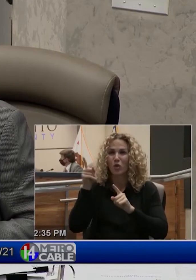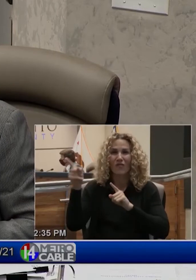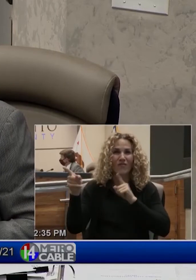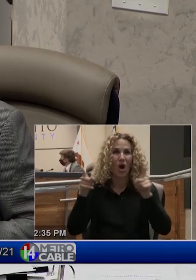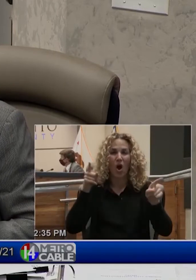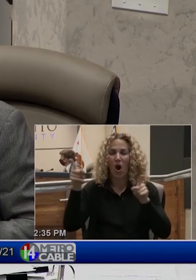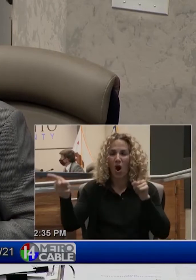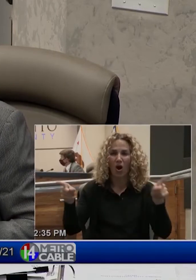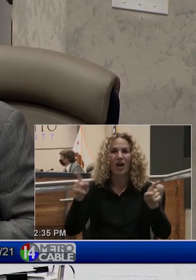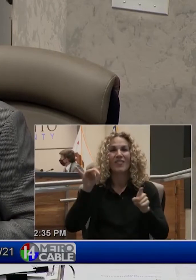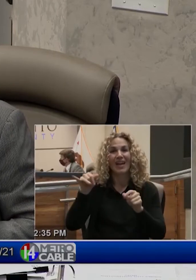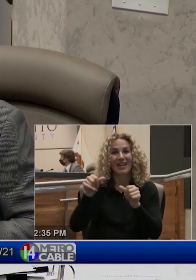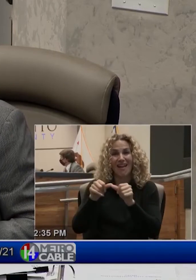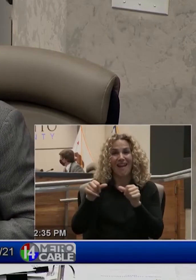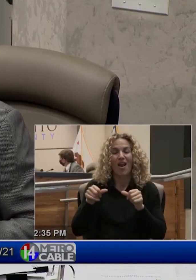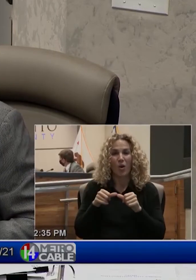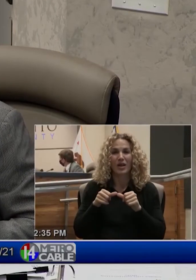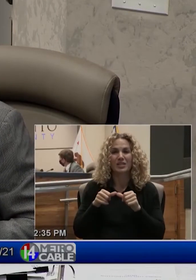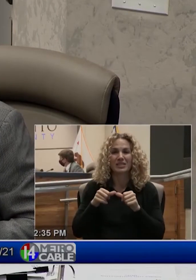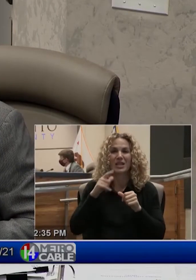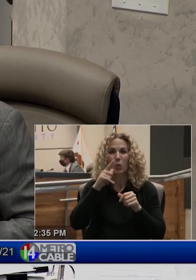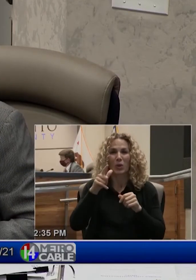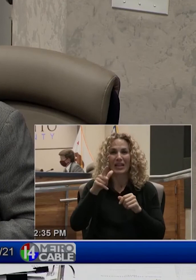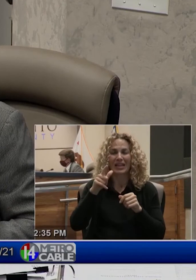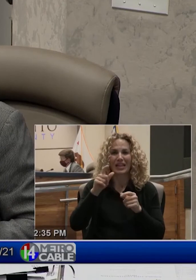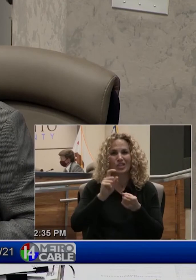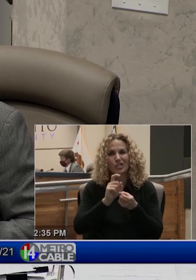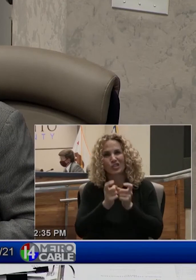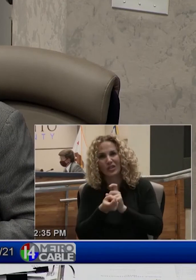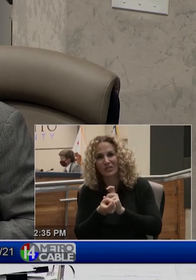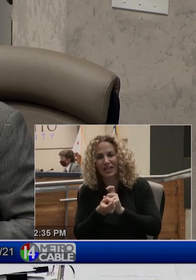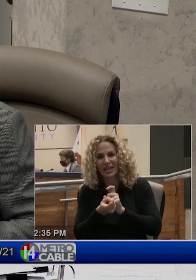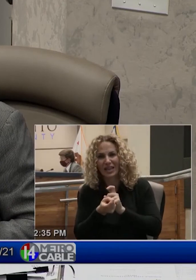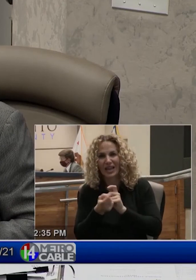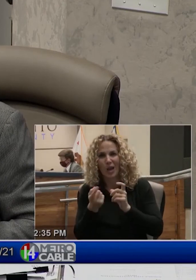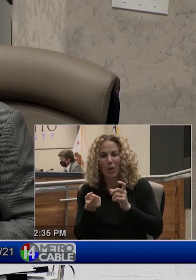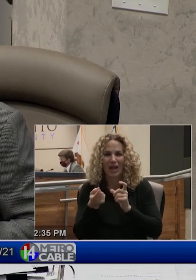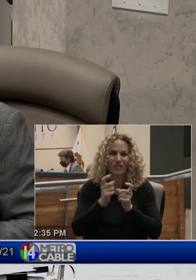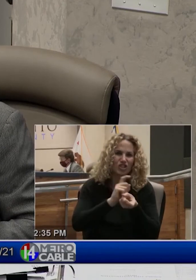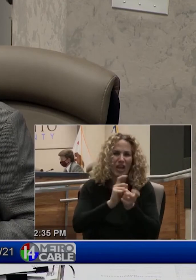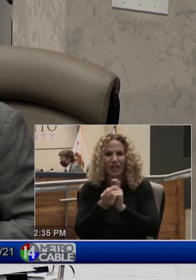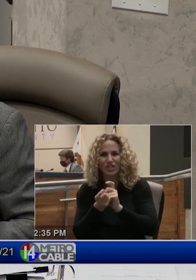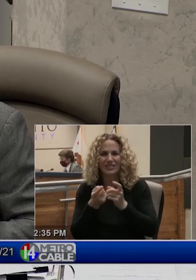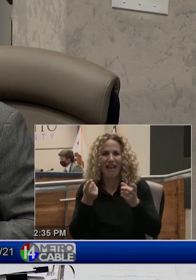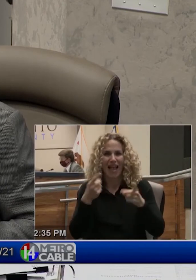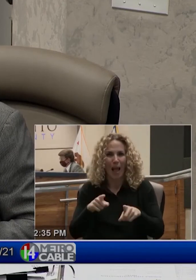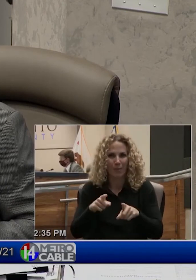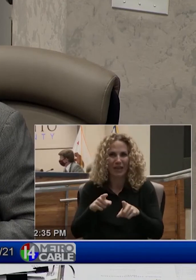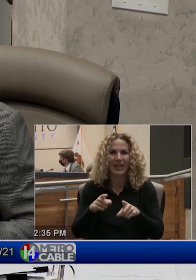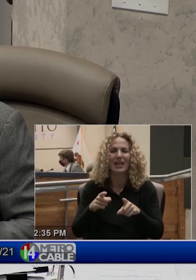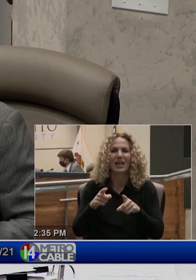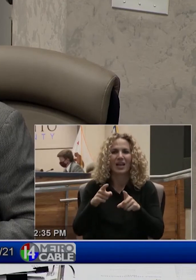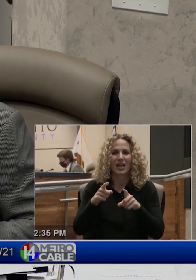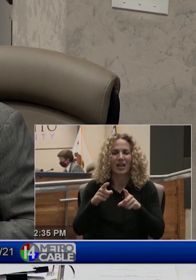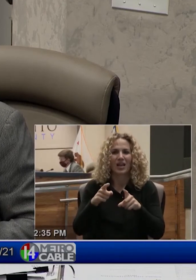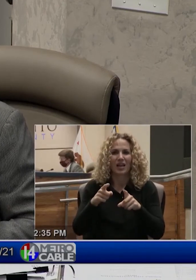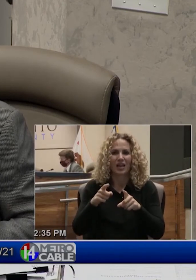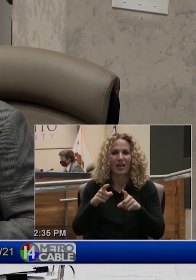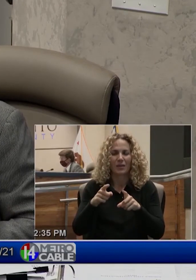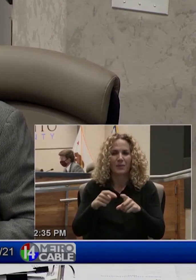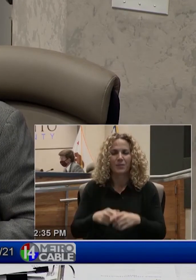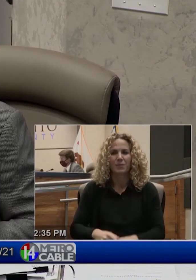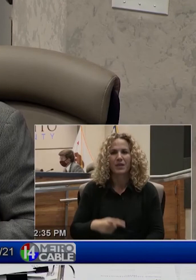BEING RECOGNIZED THAT SOME OF THOSE MAY BE SHIFTED AND I HAVE